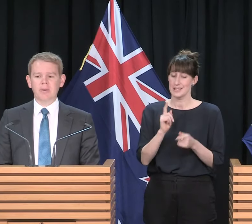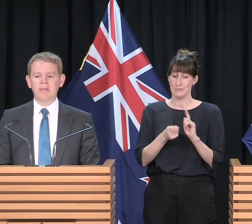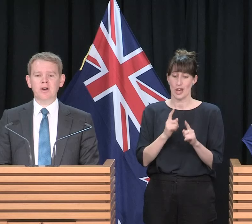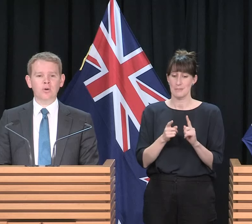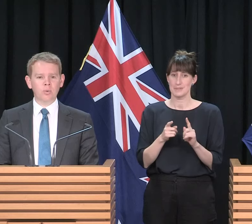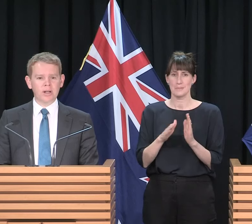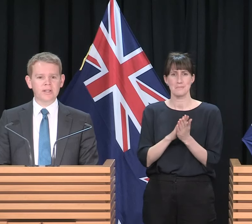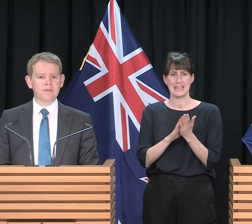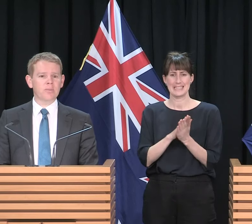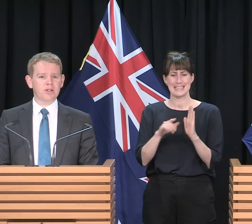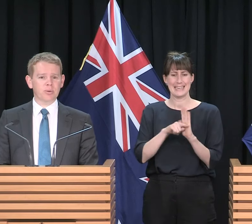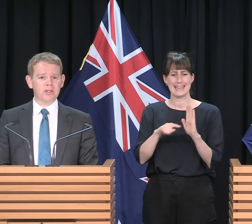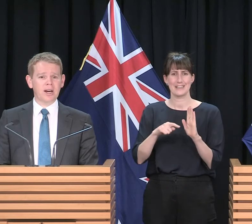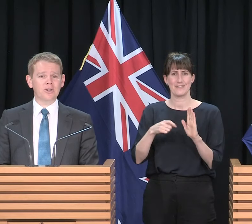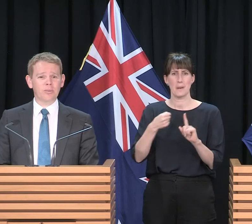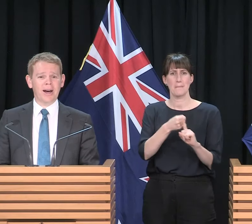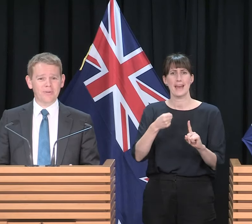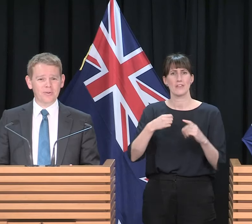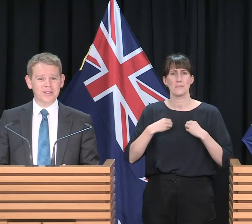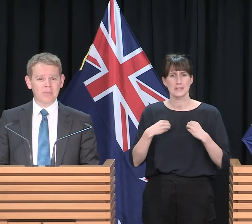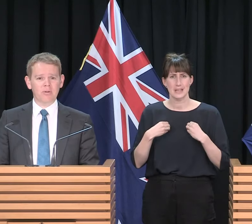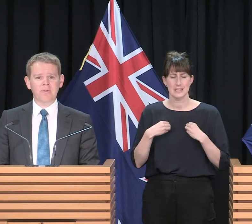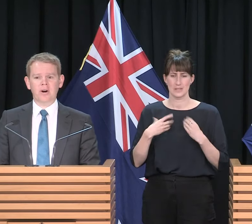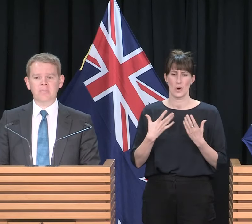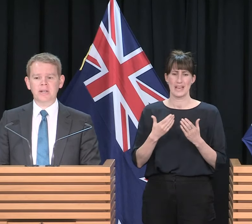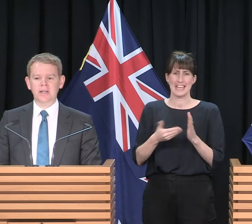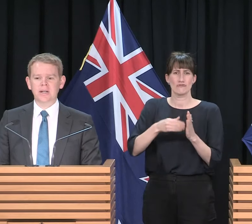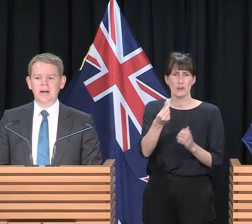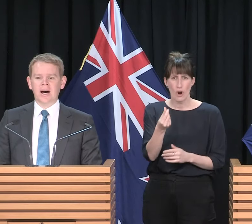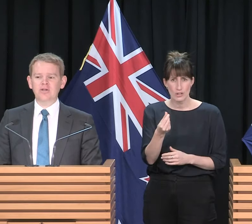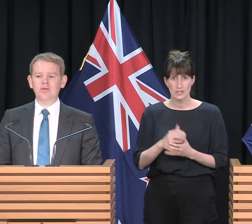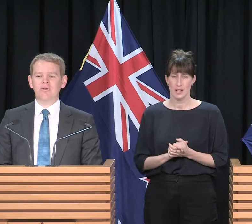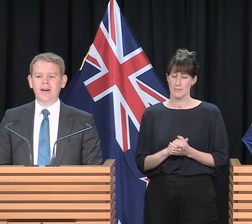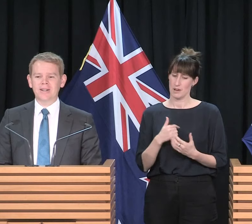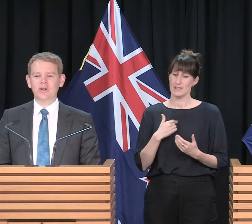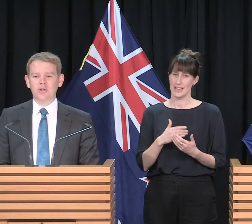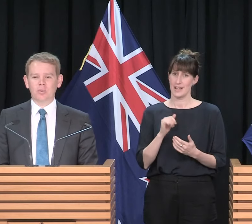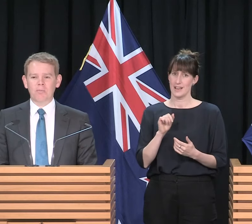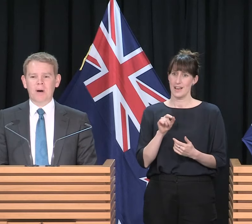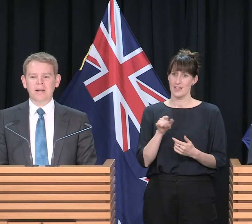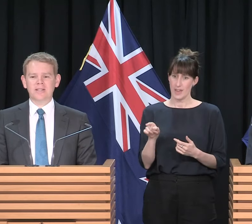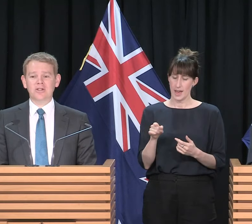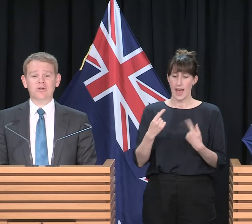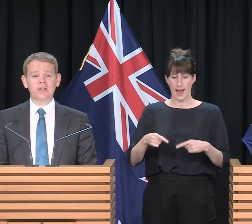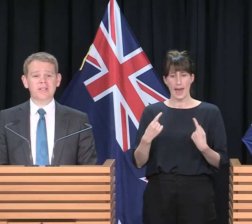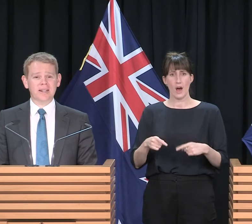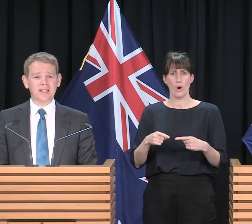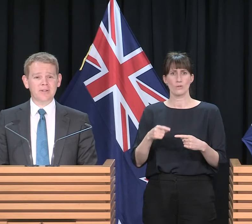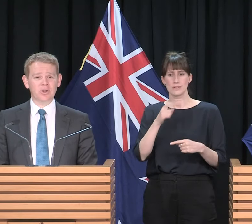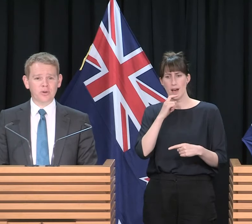part of our ongoing response to COVID-19. We've seen elsewhere that masks can play